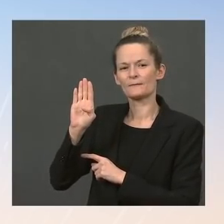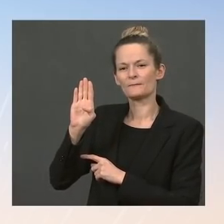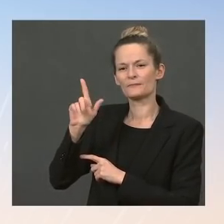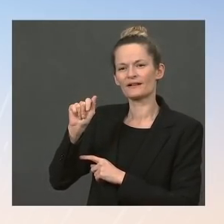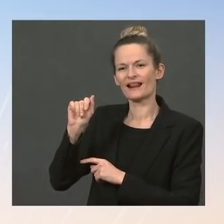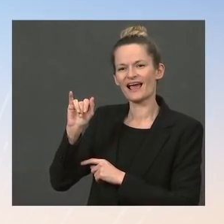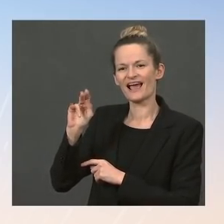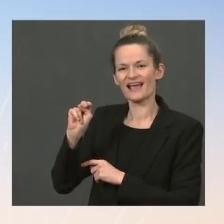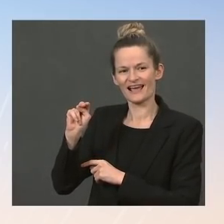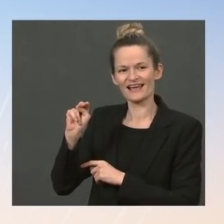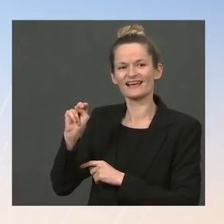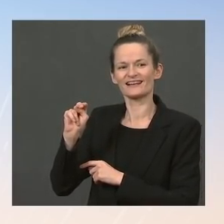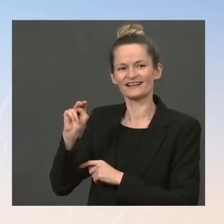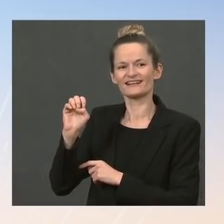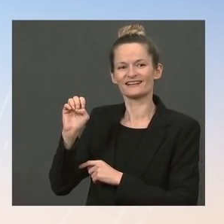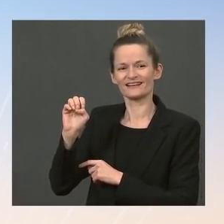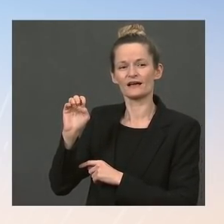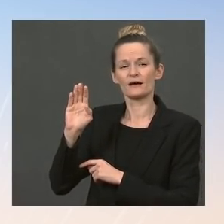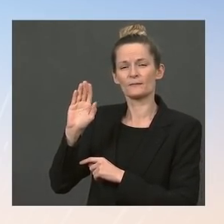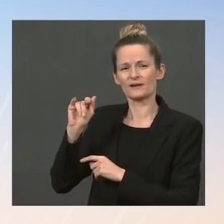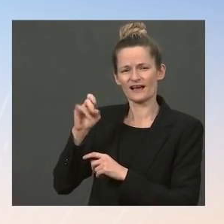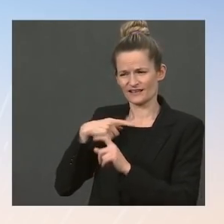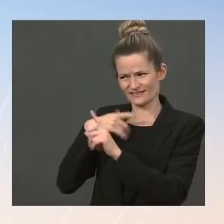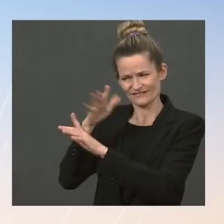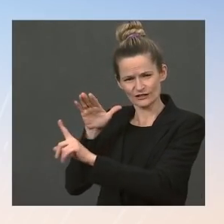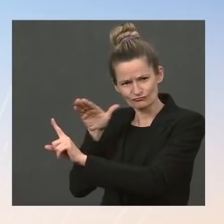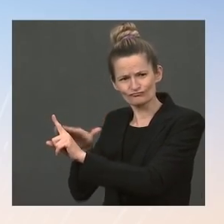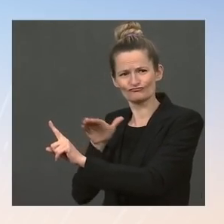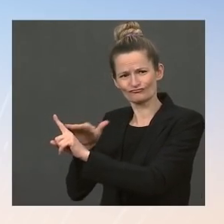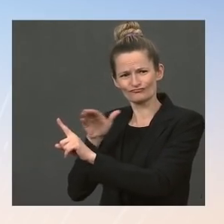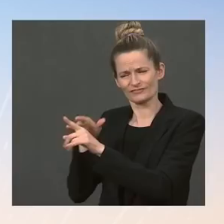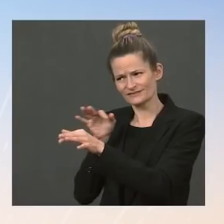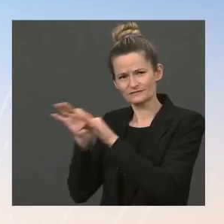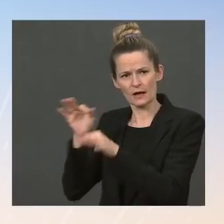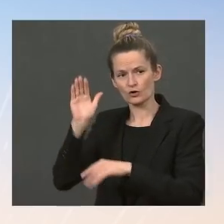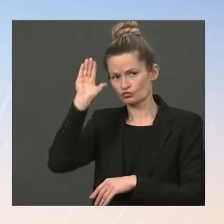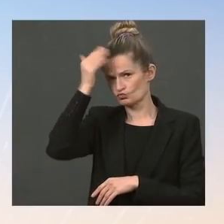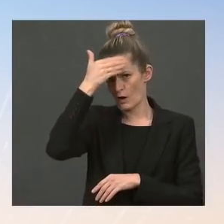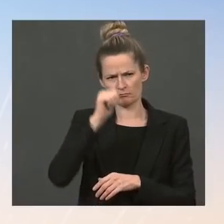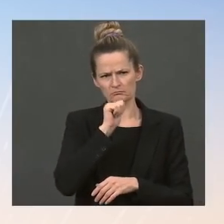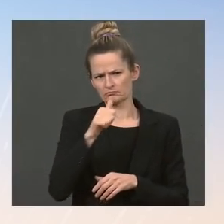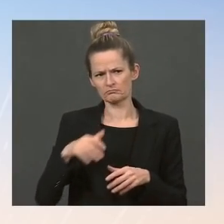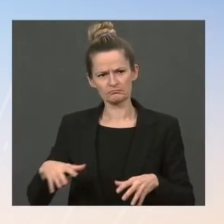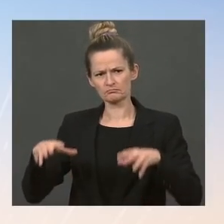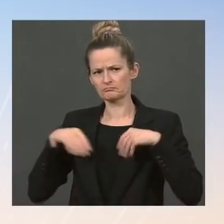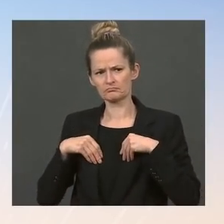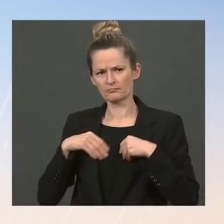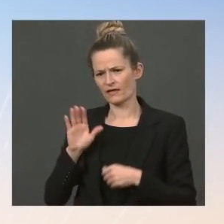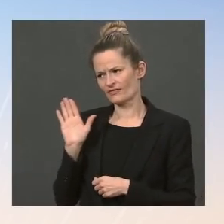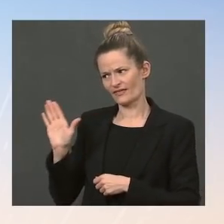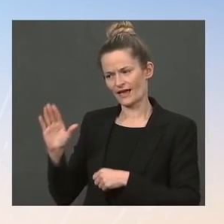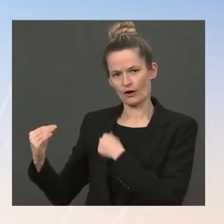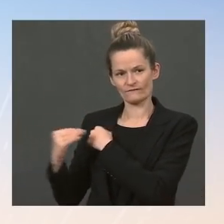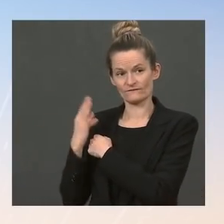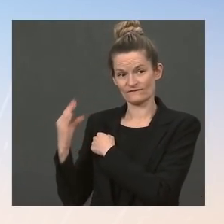"top, close officials suggested a slower path out." The public watched what happened with some of the chaotic things.